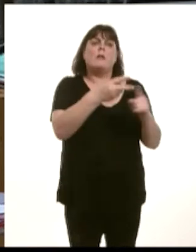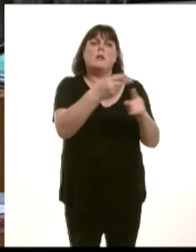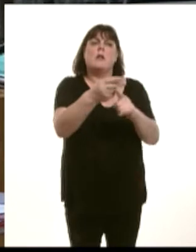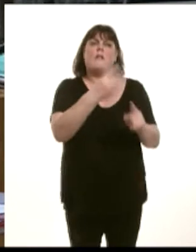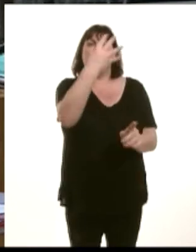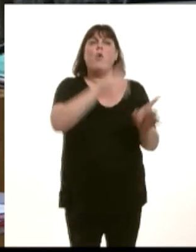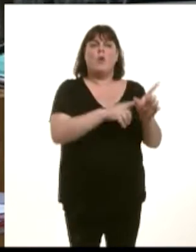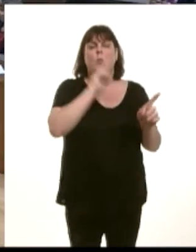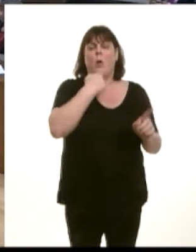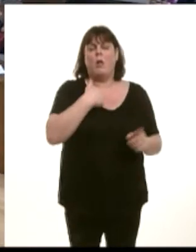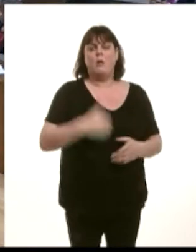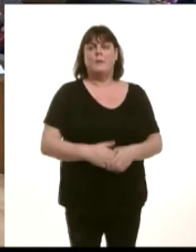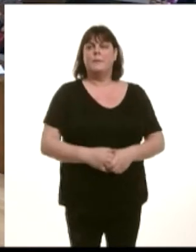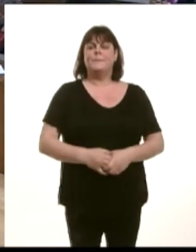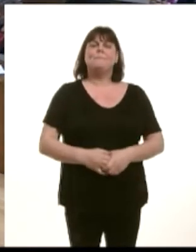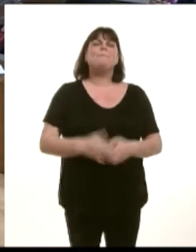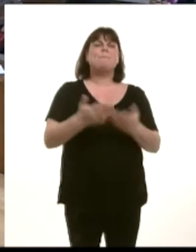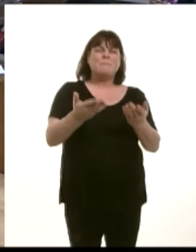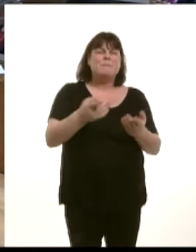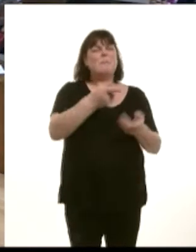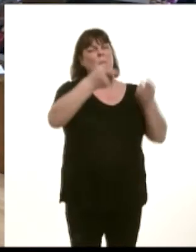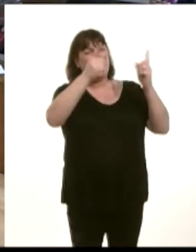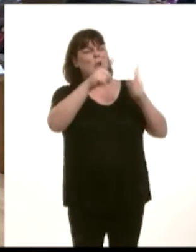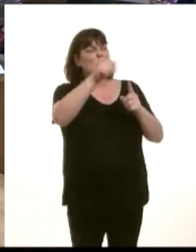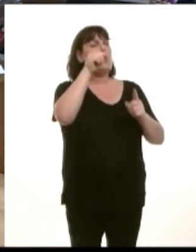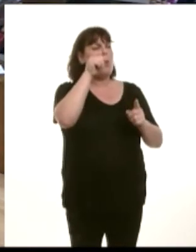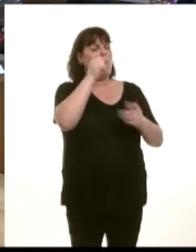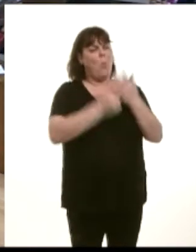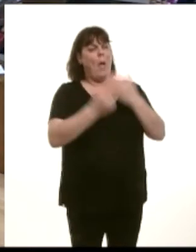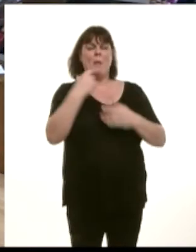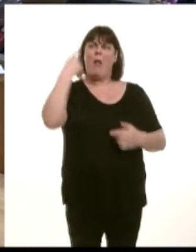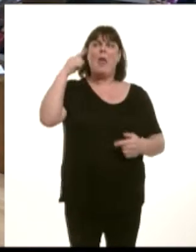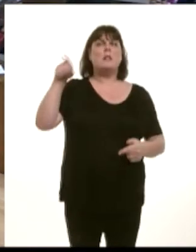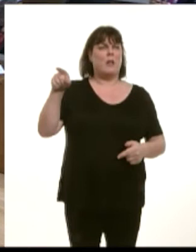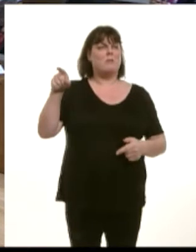Leanne Wood: You know full well, First Minister, that what happens in Westminster has an impact